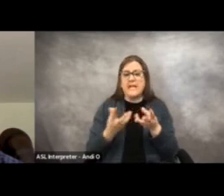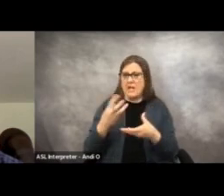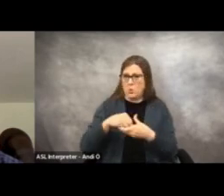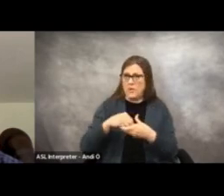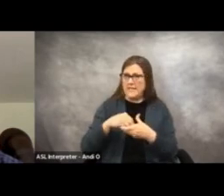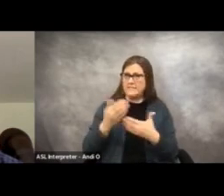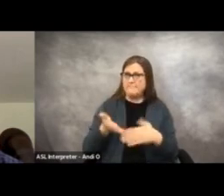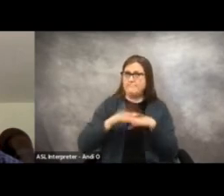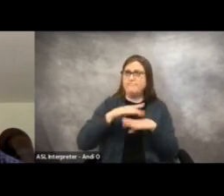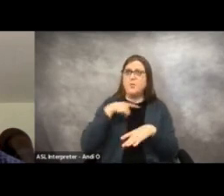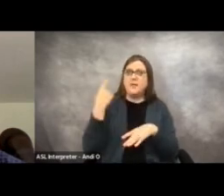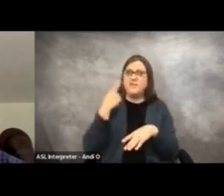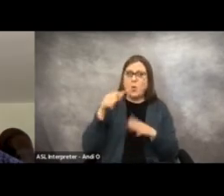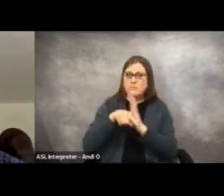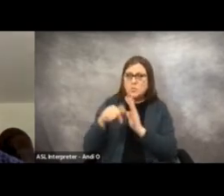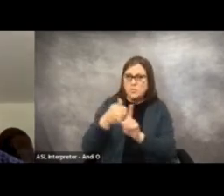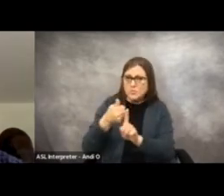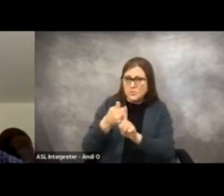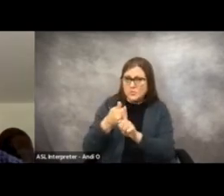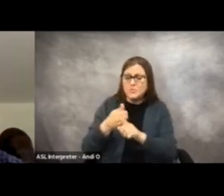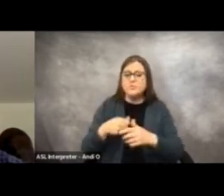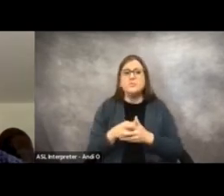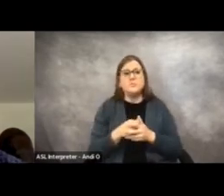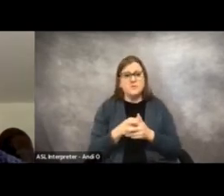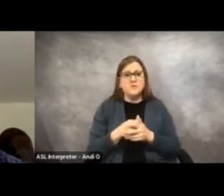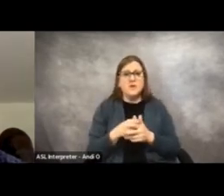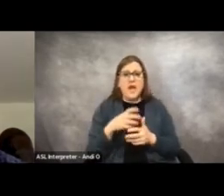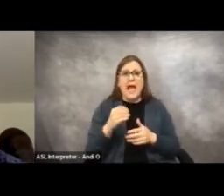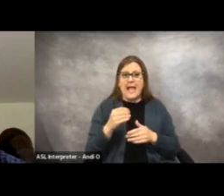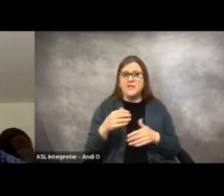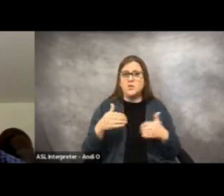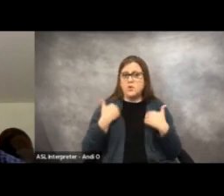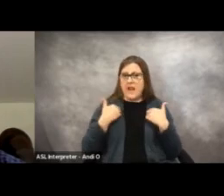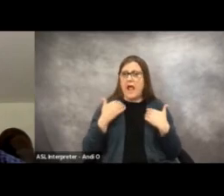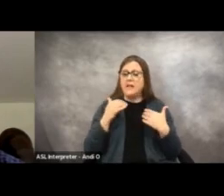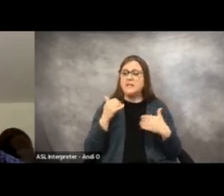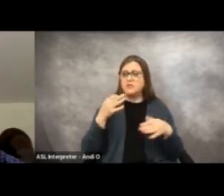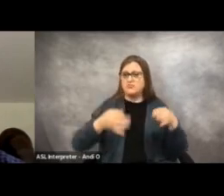of suicide, and juvenile and criminal justice issues. Next slide.